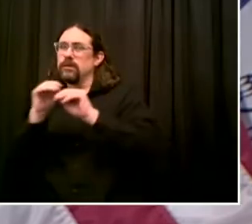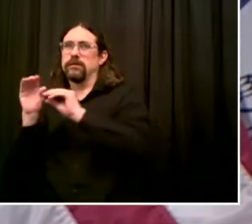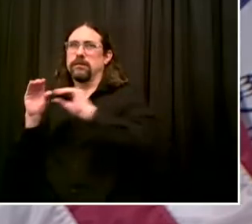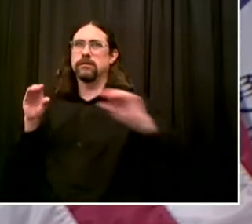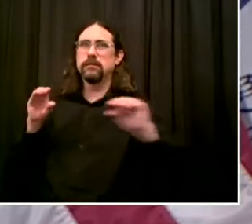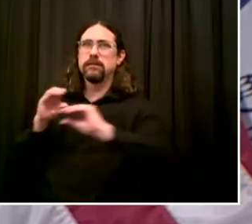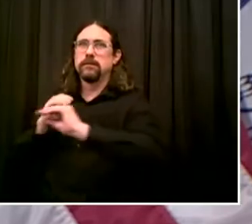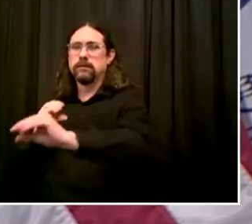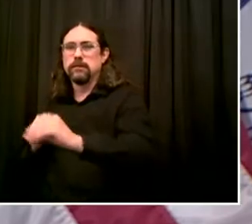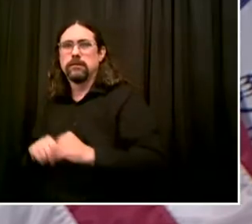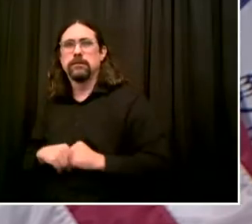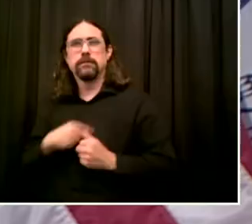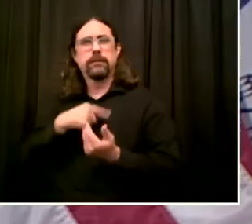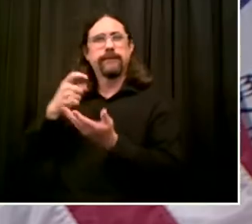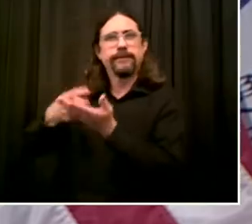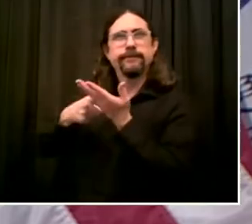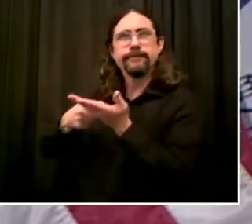COUNCIL TO SAY HERE IS E THWAY